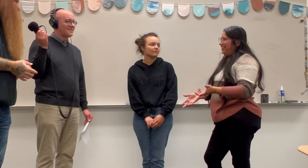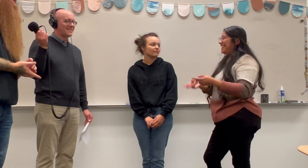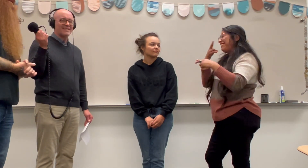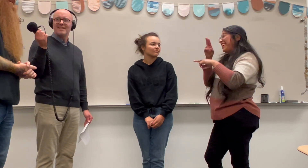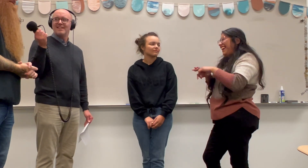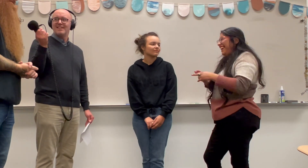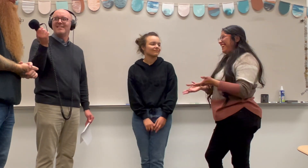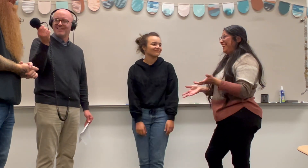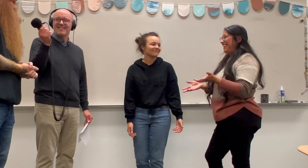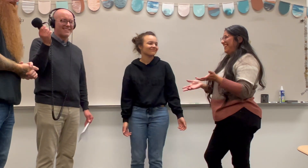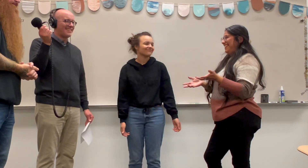that's really hard it's fun